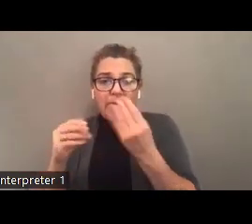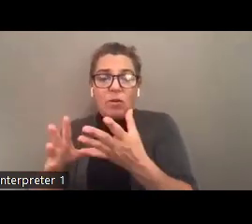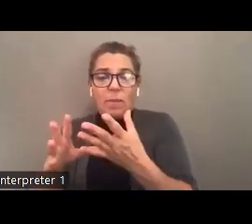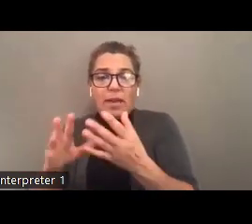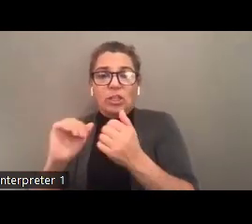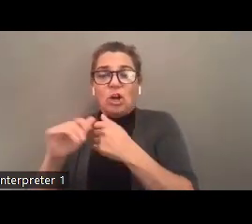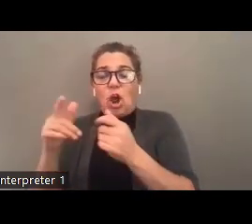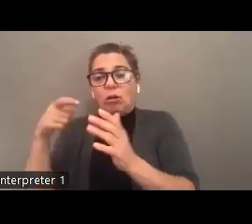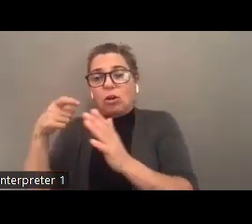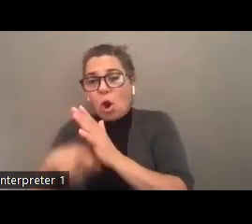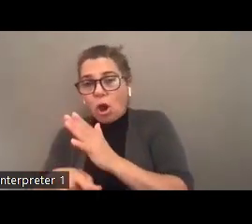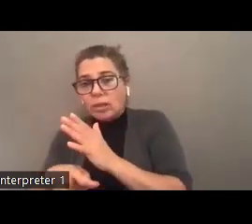and where to put your budget.